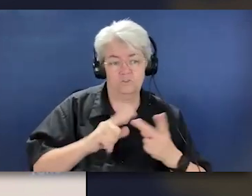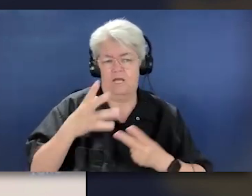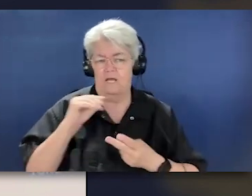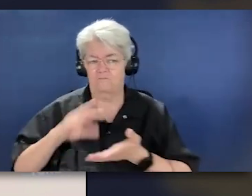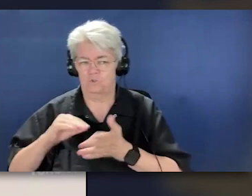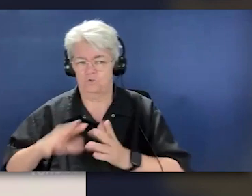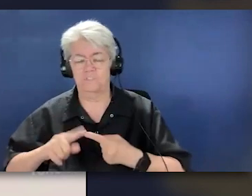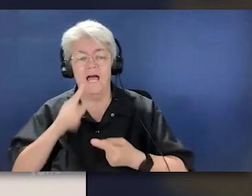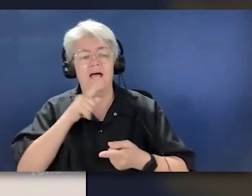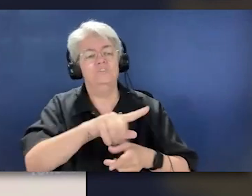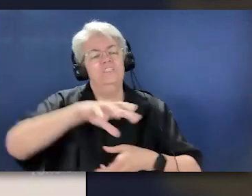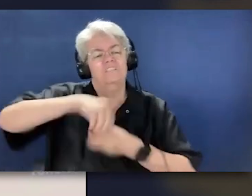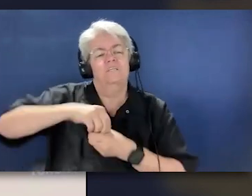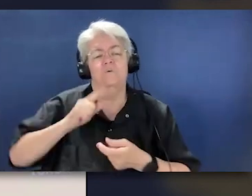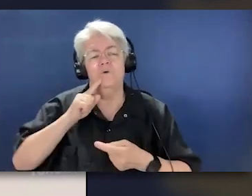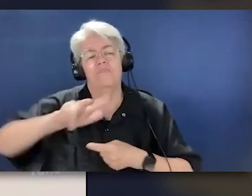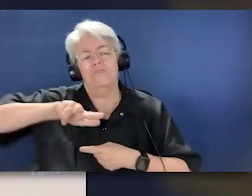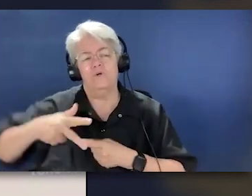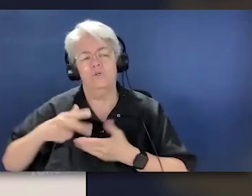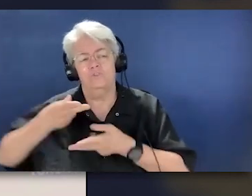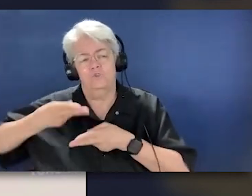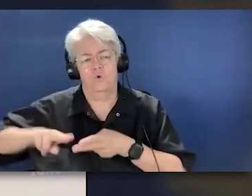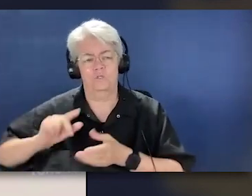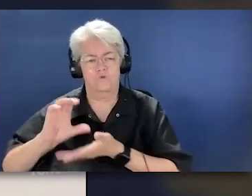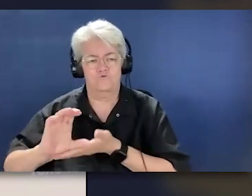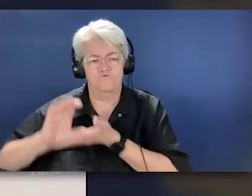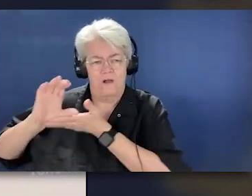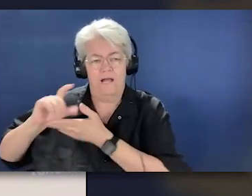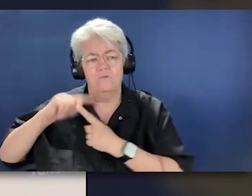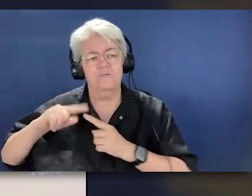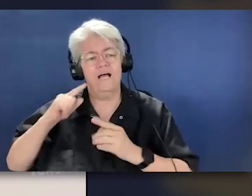third SSHRC grant that examines strategies for teaching culturally and linguistically